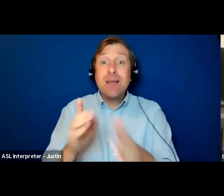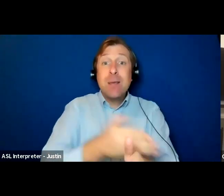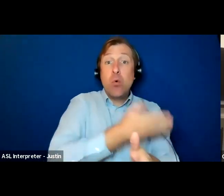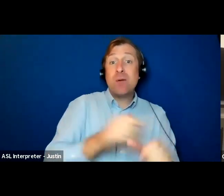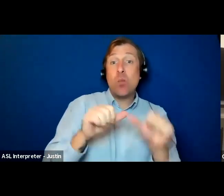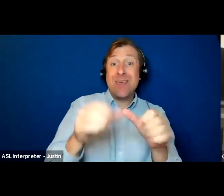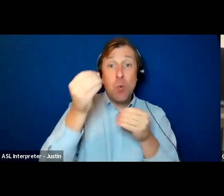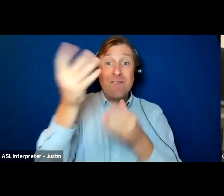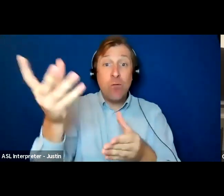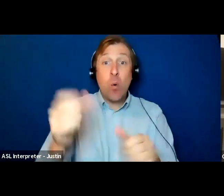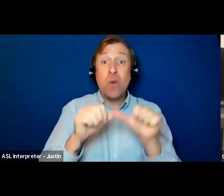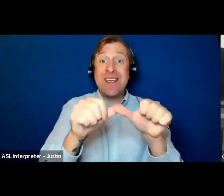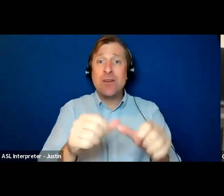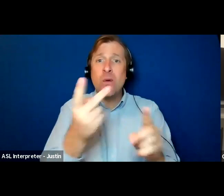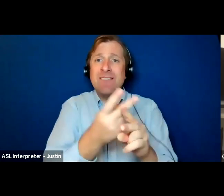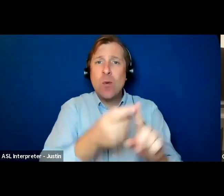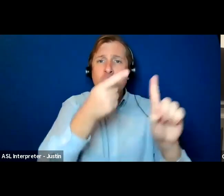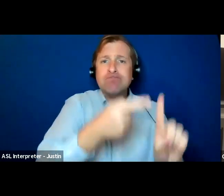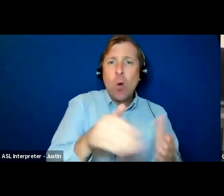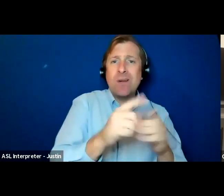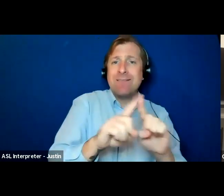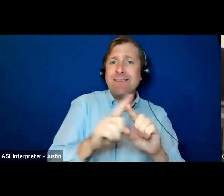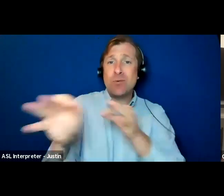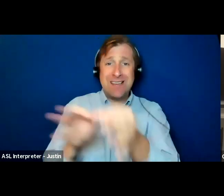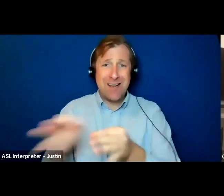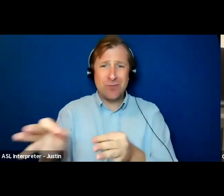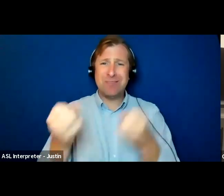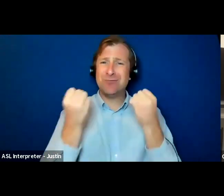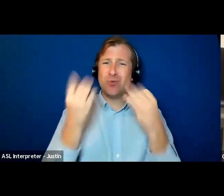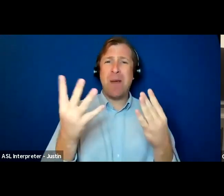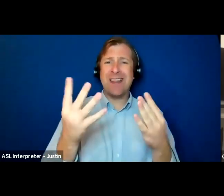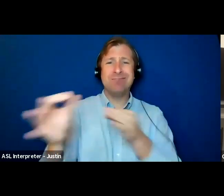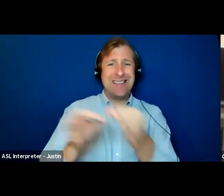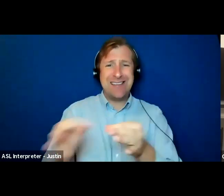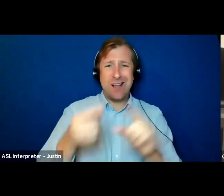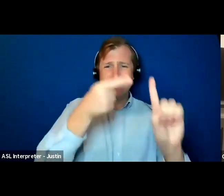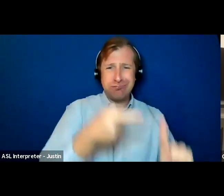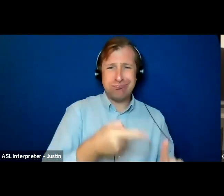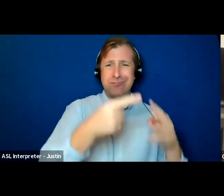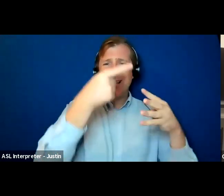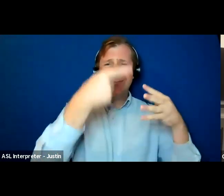as we continue to nail down every last detail, because believe me, there are a lot of details. We have been working on these protocols